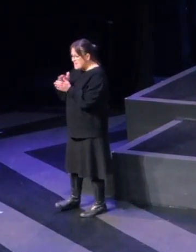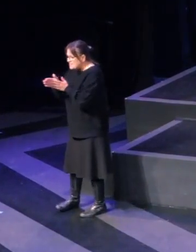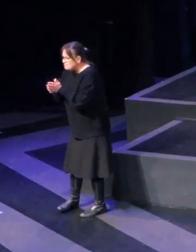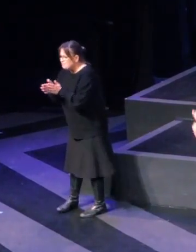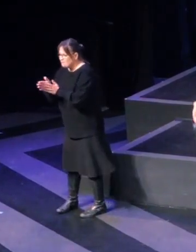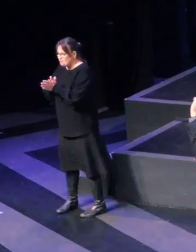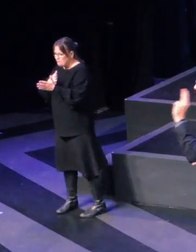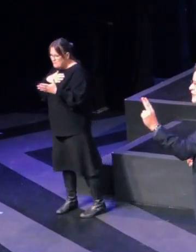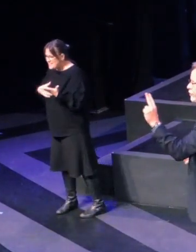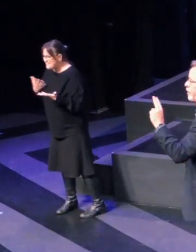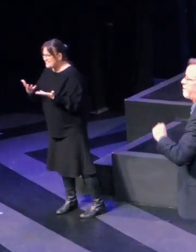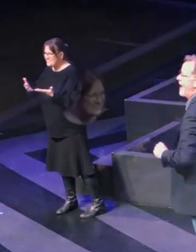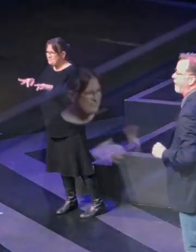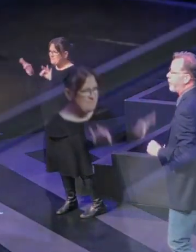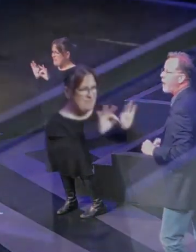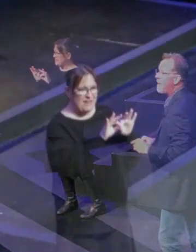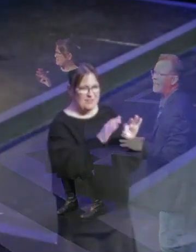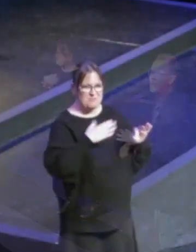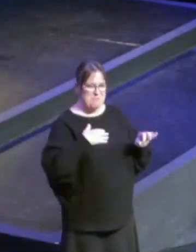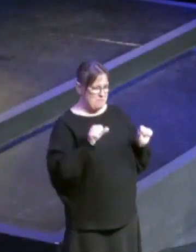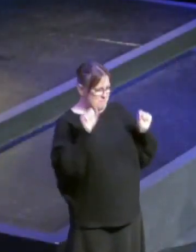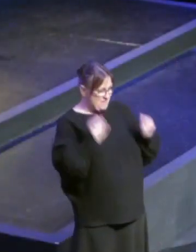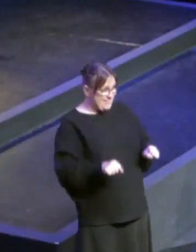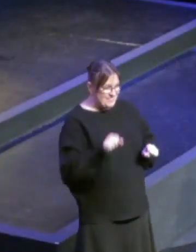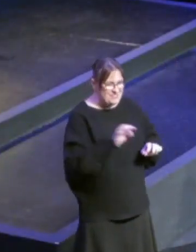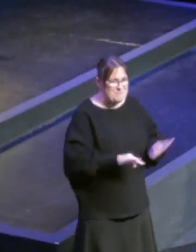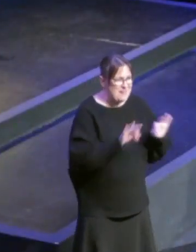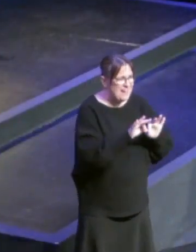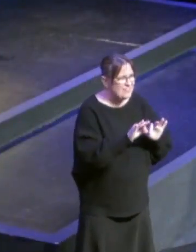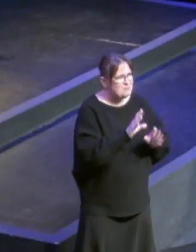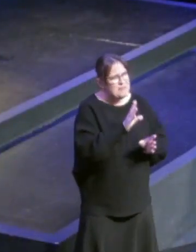My potential mattered. My stutter didn't matter to Lisa.